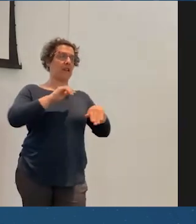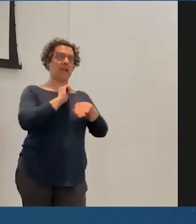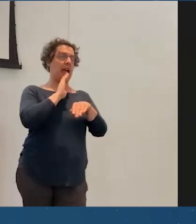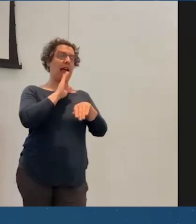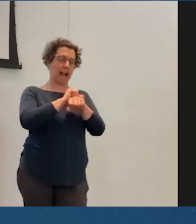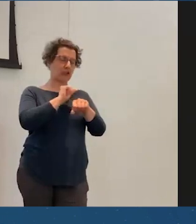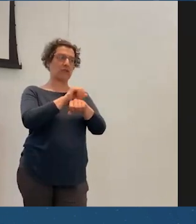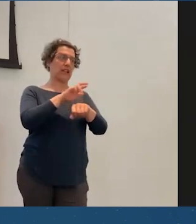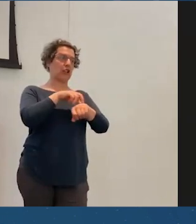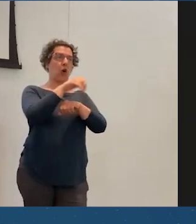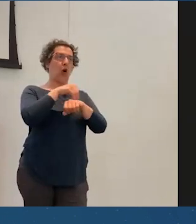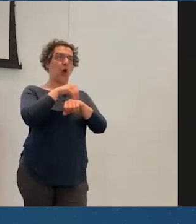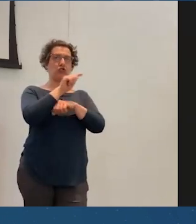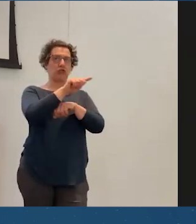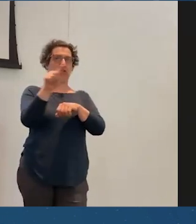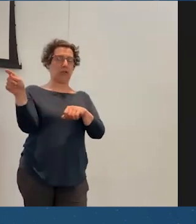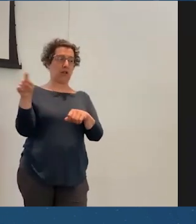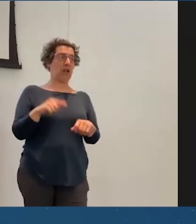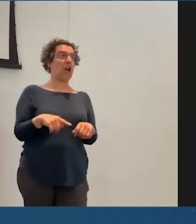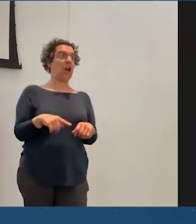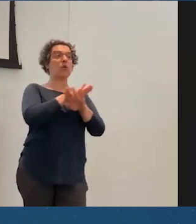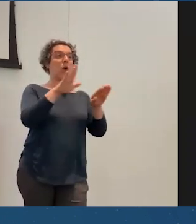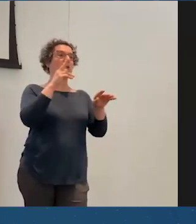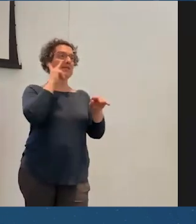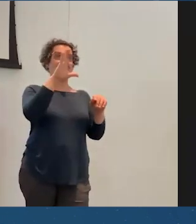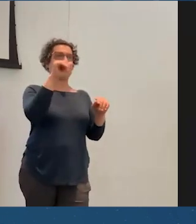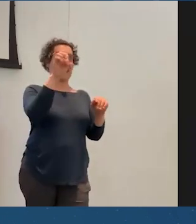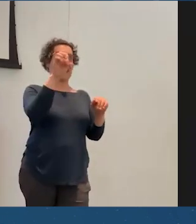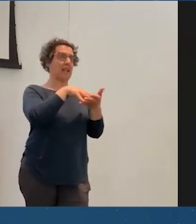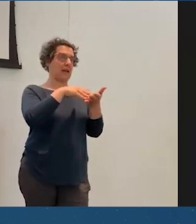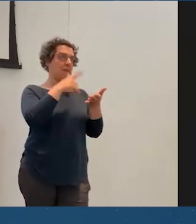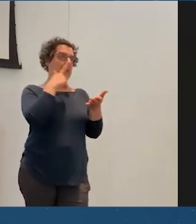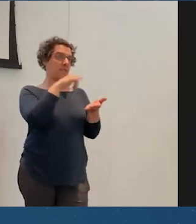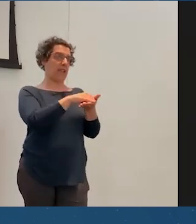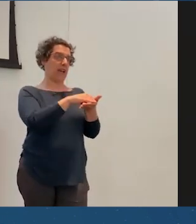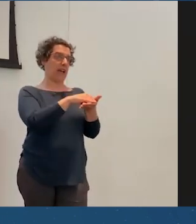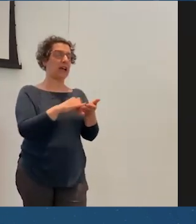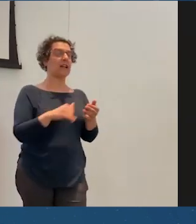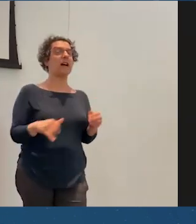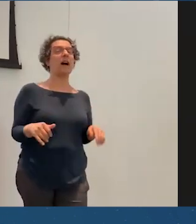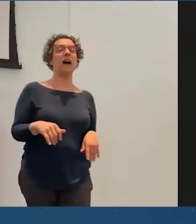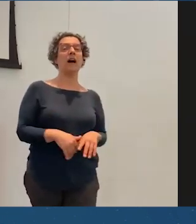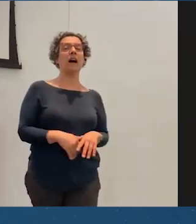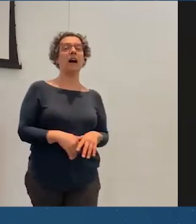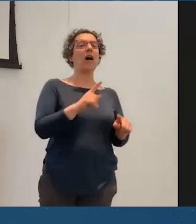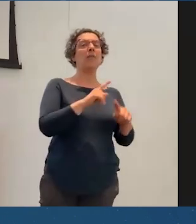So you won't see a ton of case studies here because of that. But we're really diving deep into like, what are we learning,